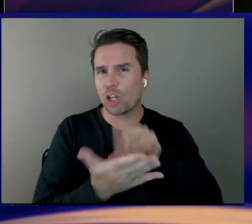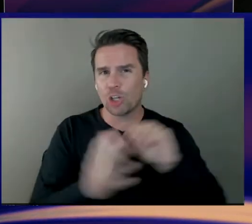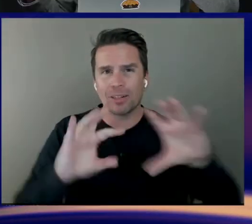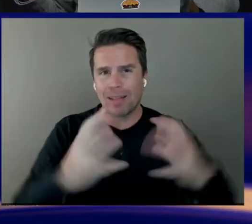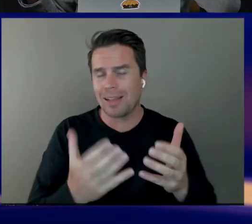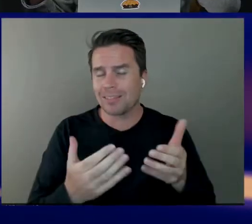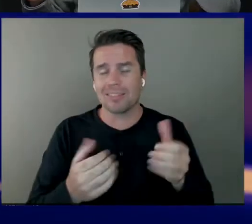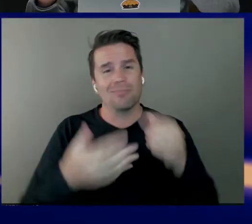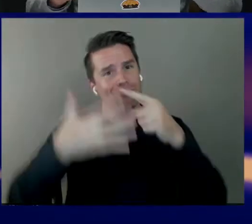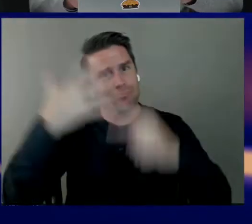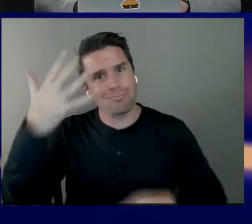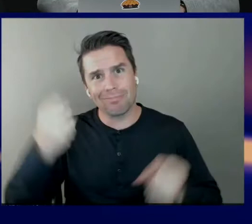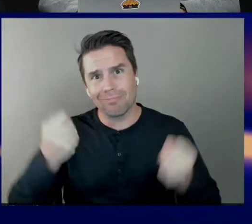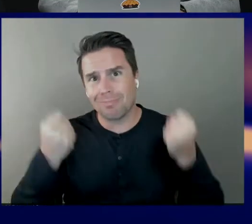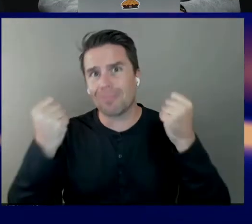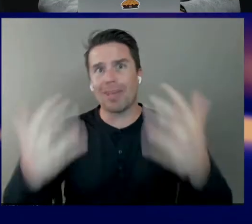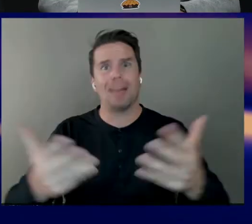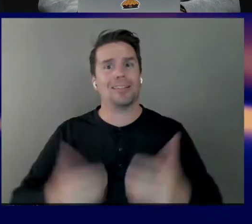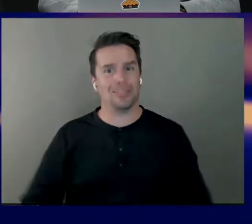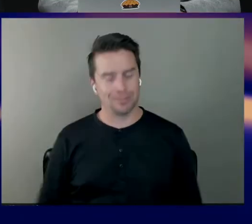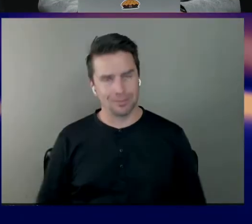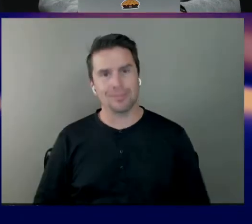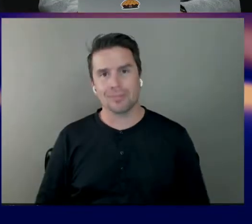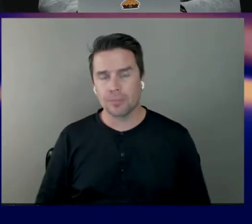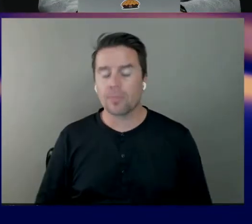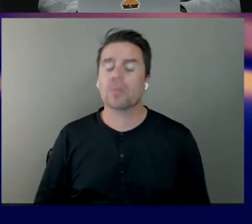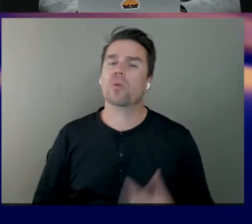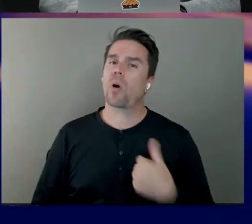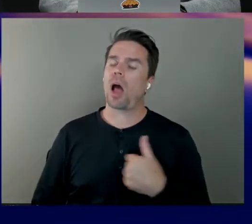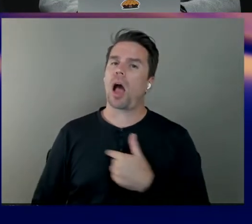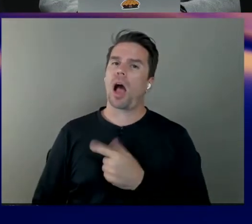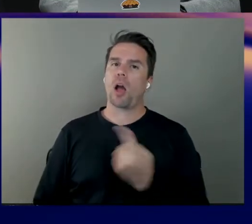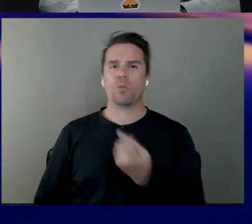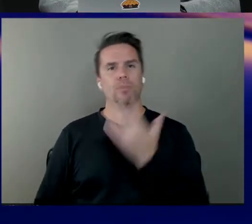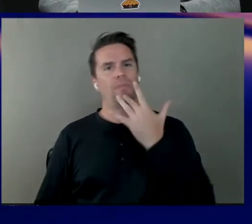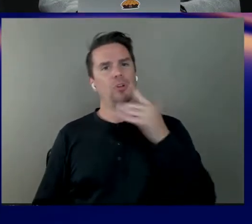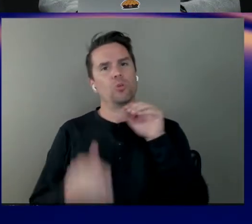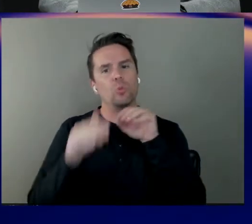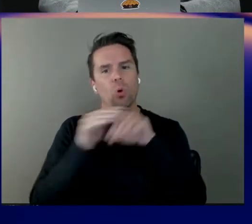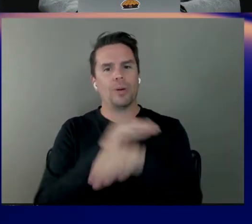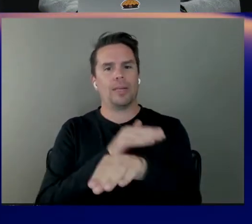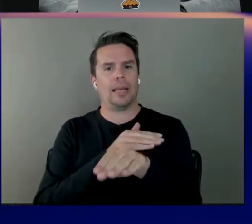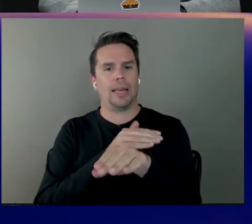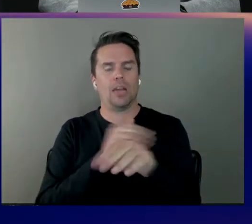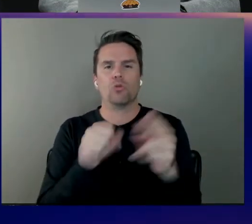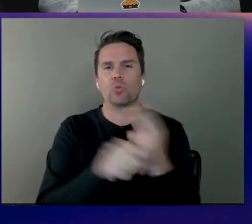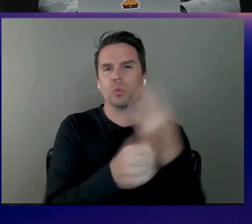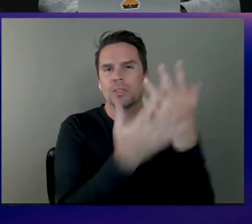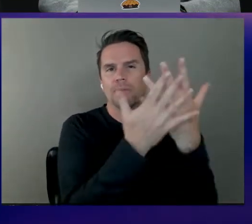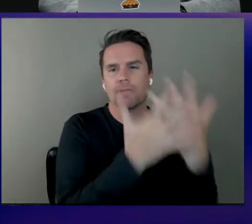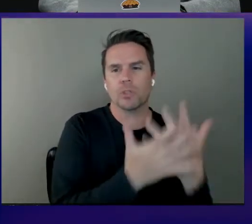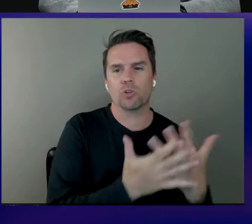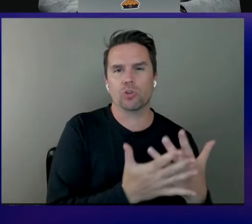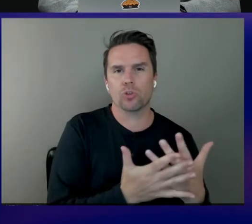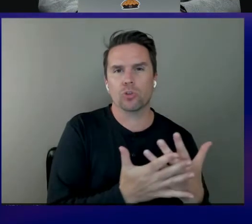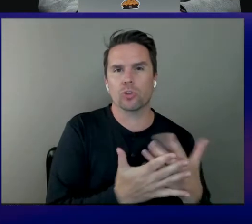There's a lot to filter too. So I always like to go in, and I like to go into these filters, and I can actually filter by learning plans.